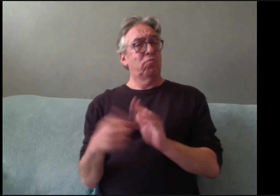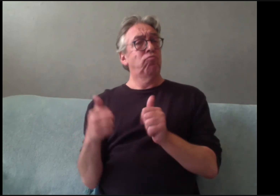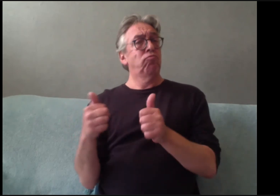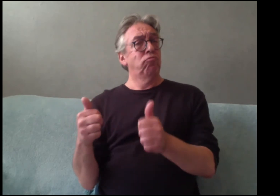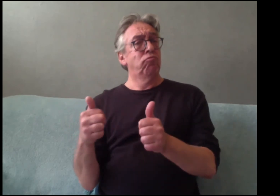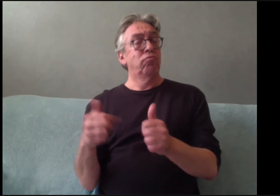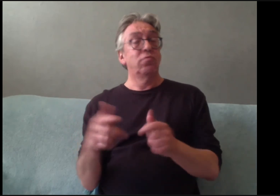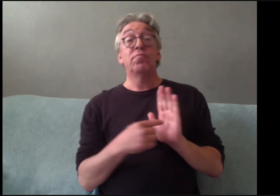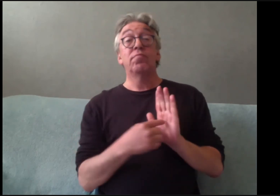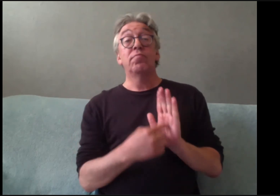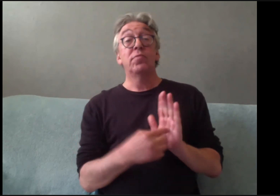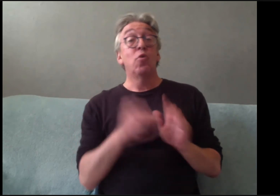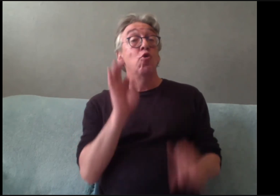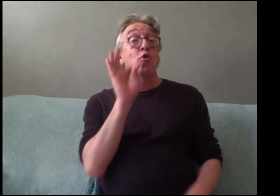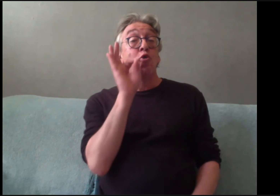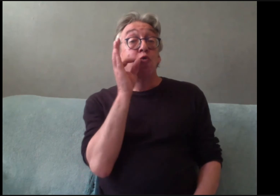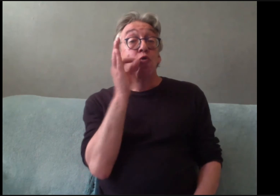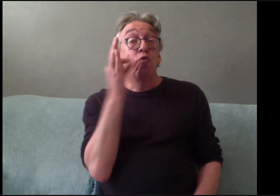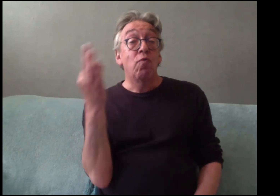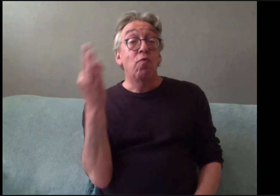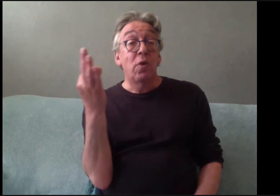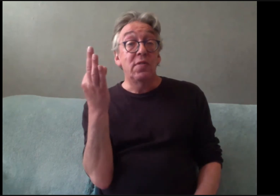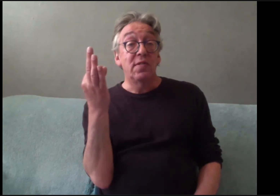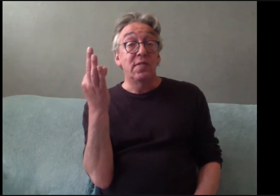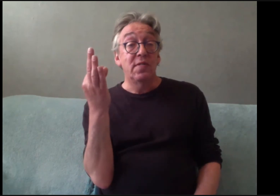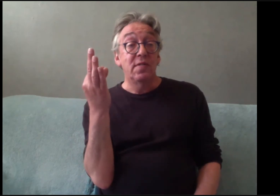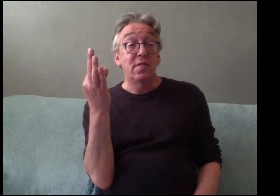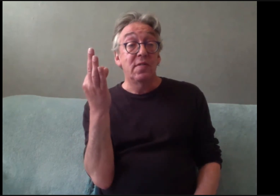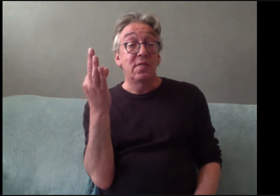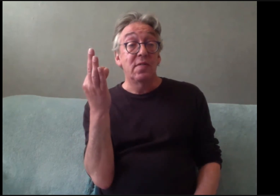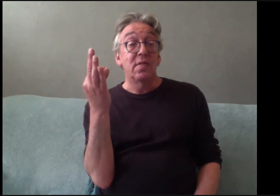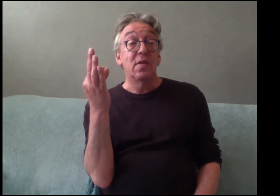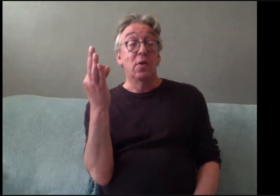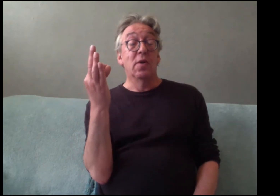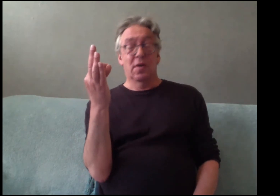for more than one kilometre around their home.